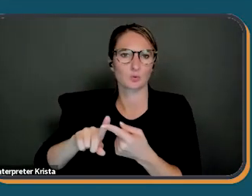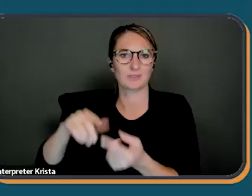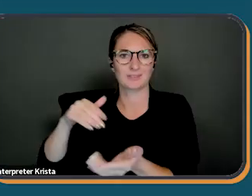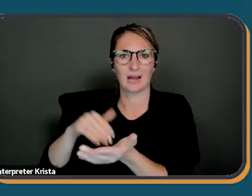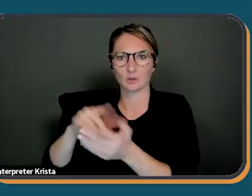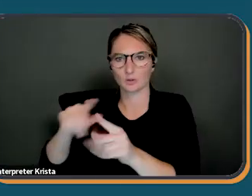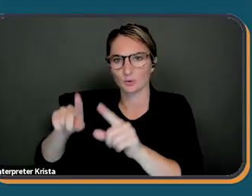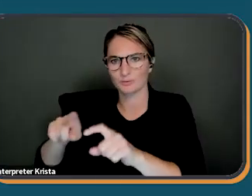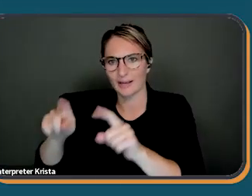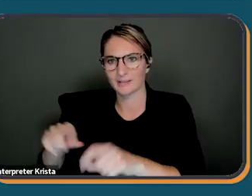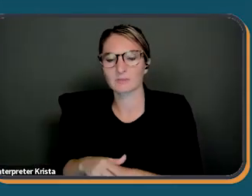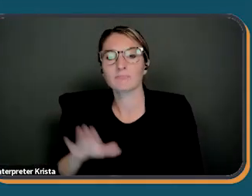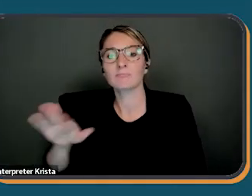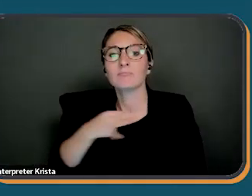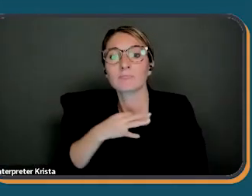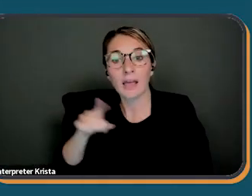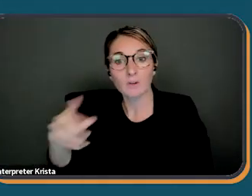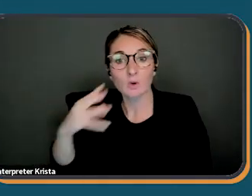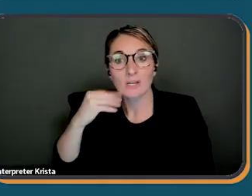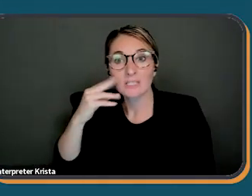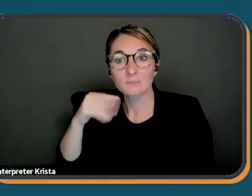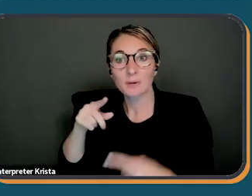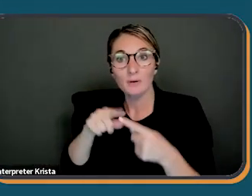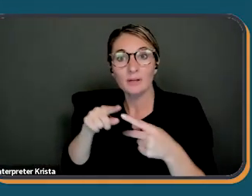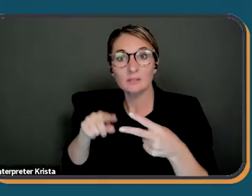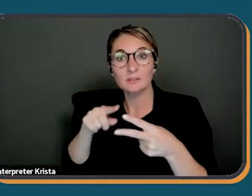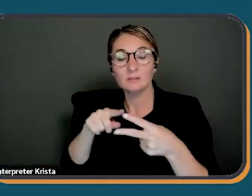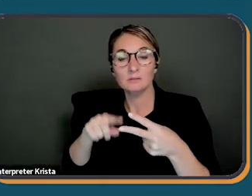or another type of colon cancer screening?